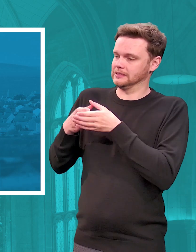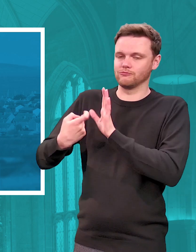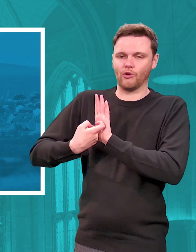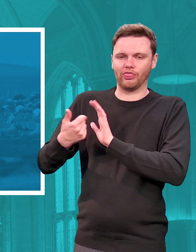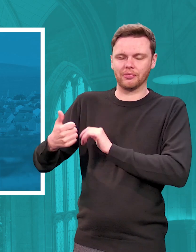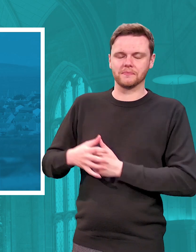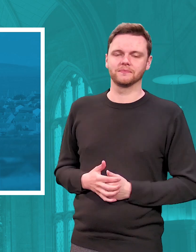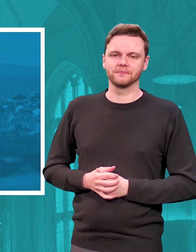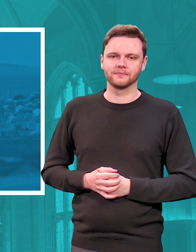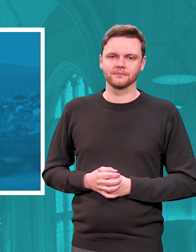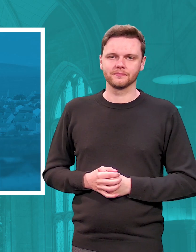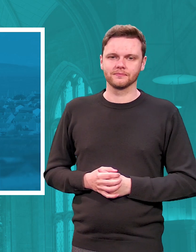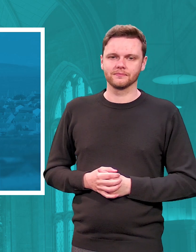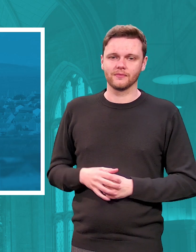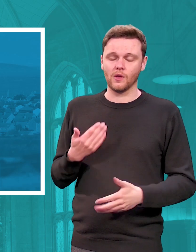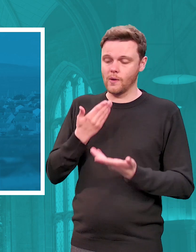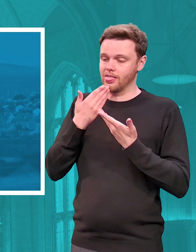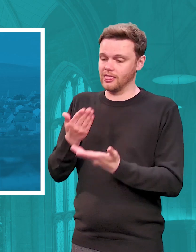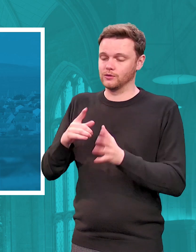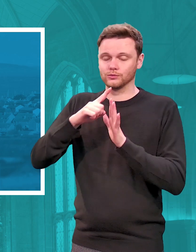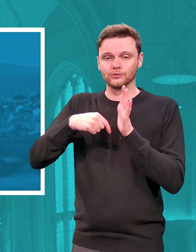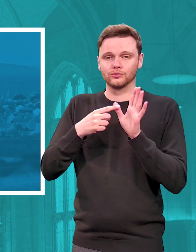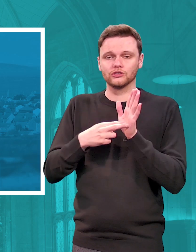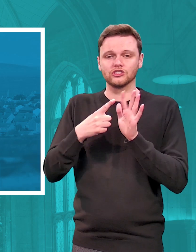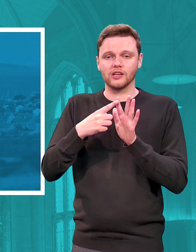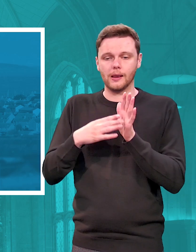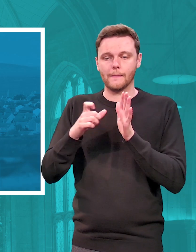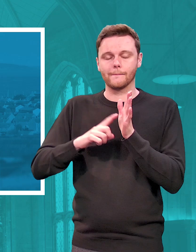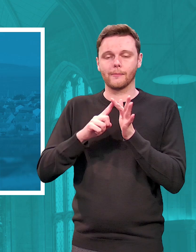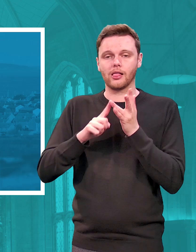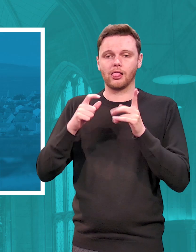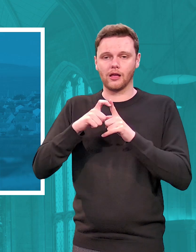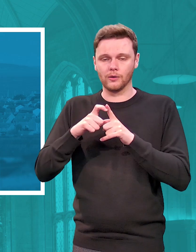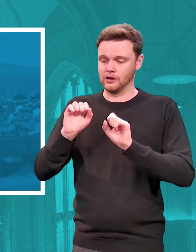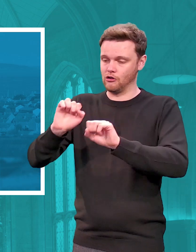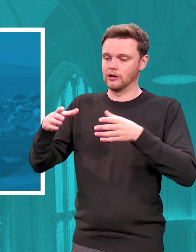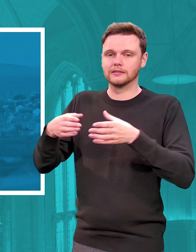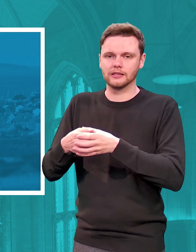Many thanks are due to Jane McLeod and all the team for keeping things moving during this period